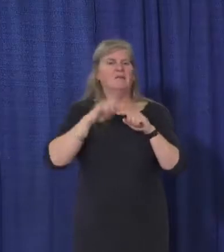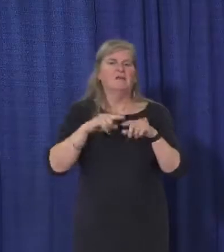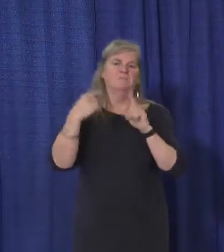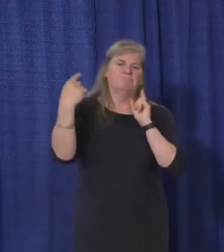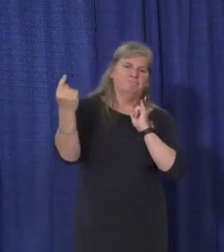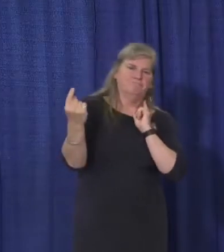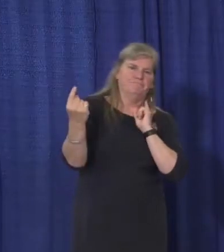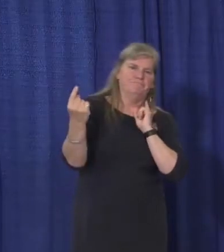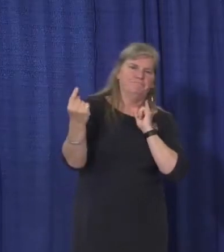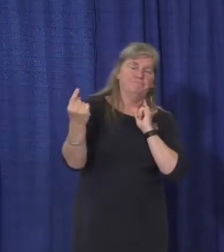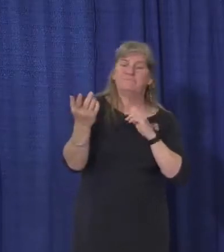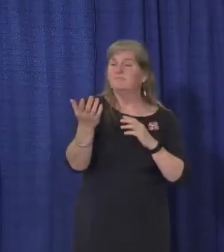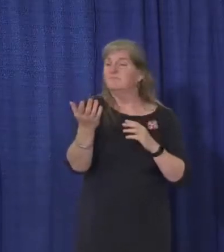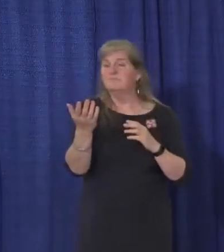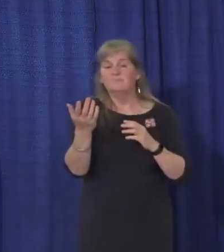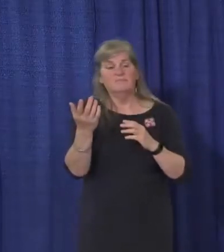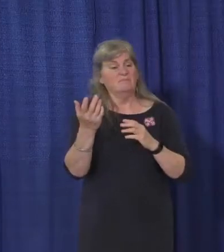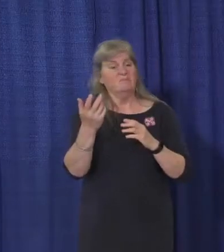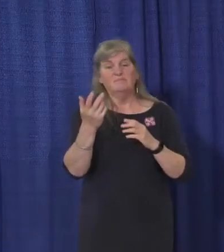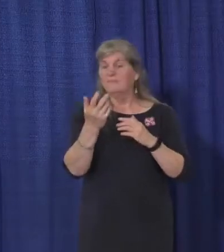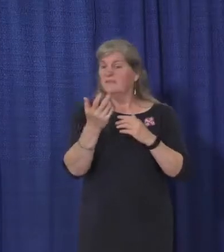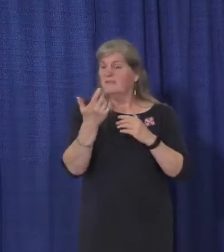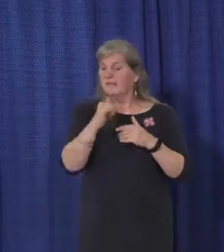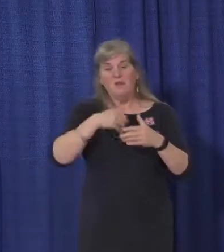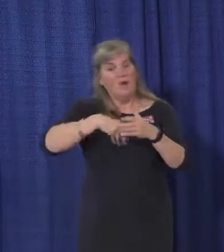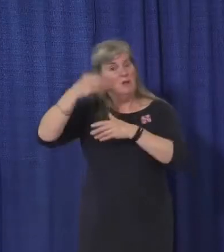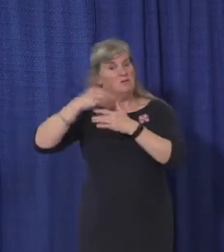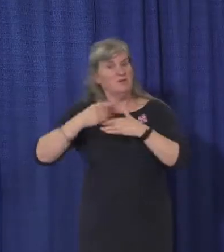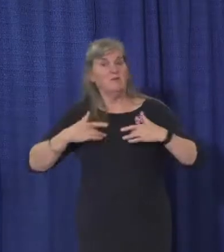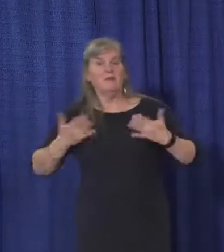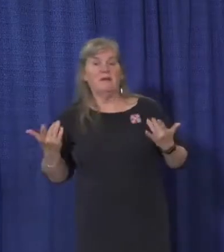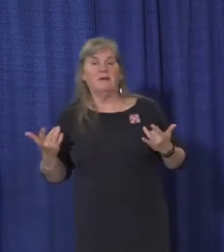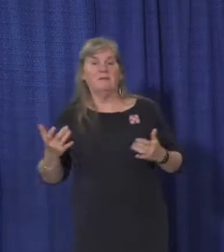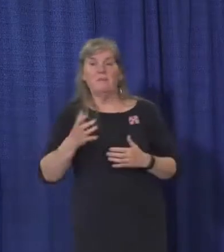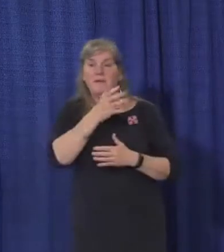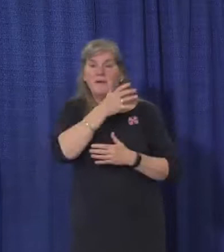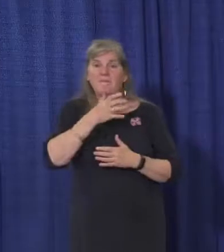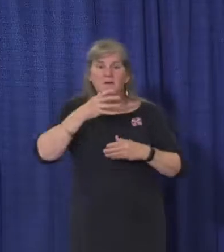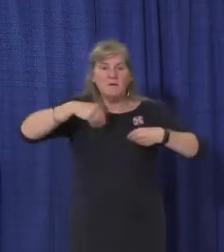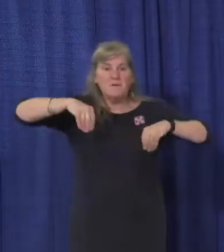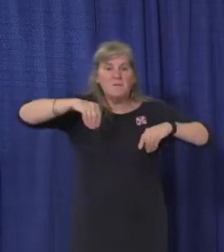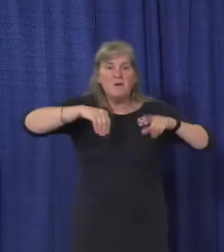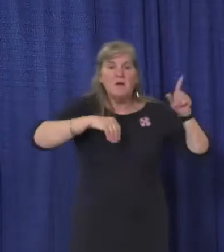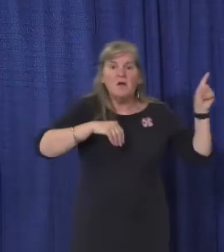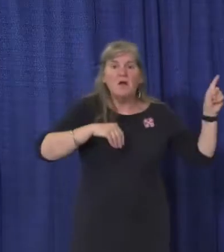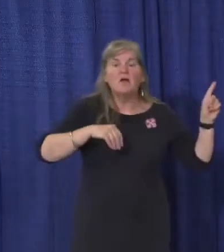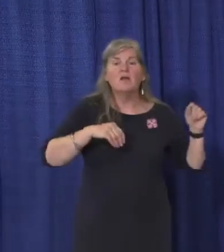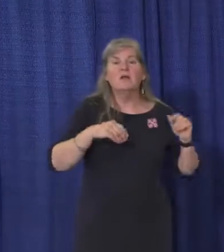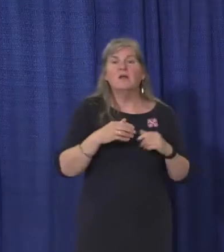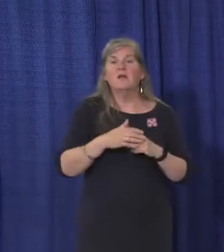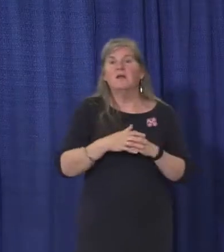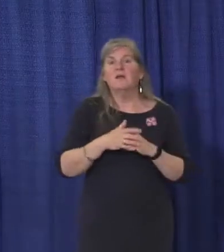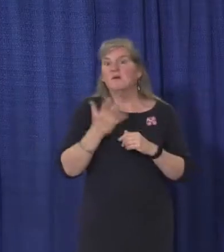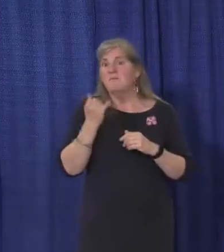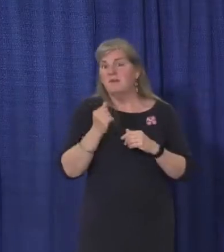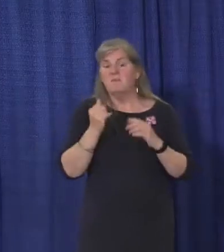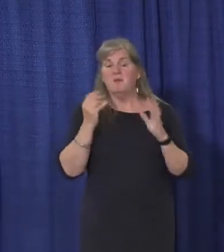physical distancing. Even during outdoor events such as a farmers' market River maybe